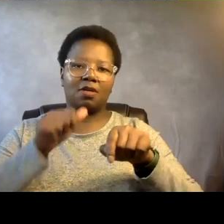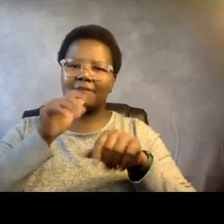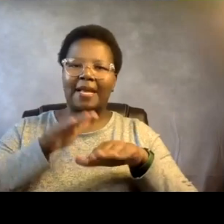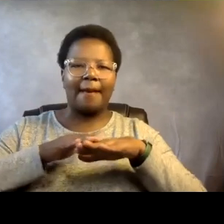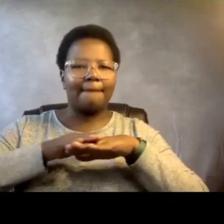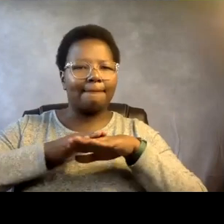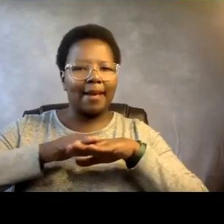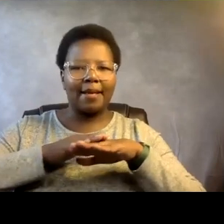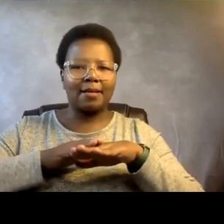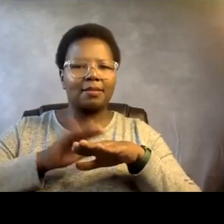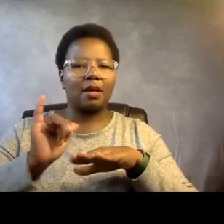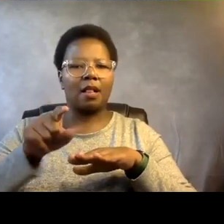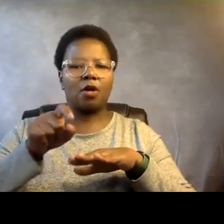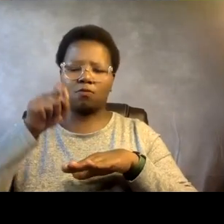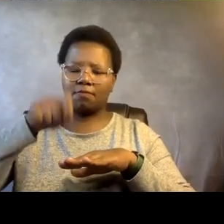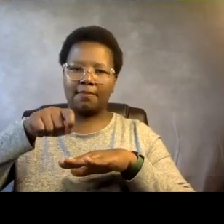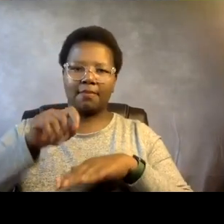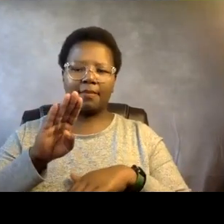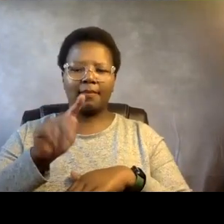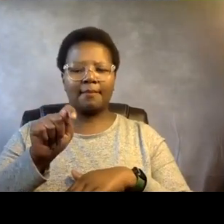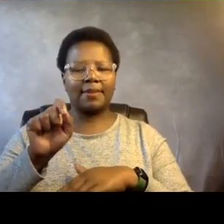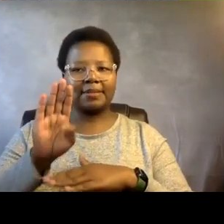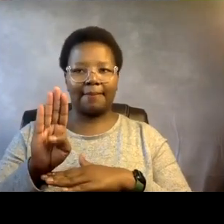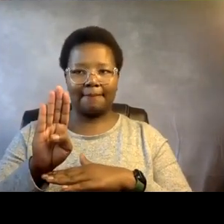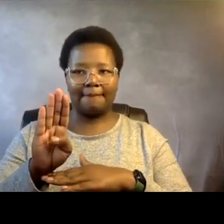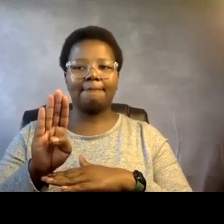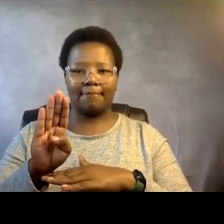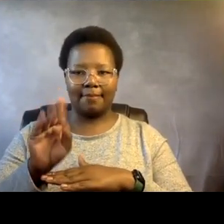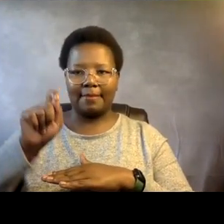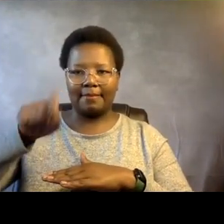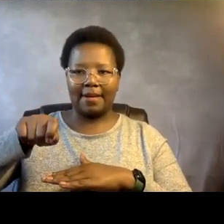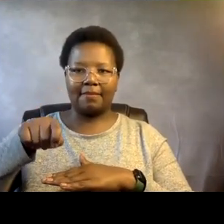I'm going to make this page just a tiny bit larger, if I start hitting the Tab key, actually